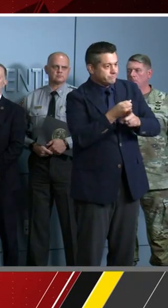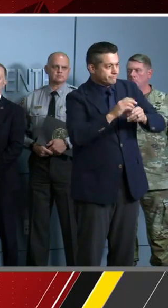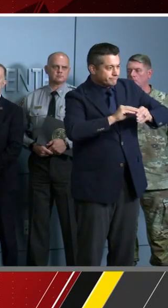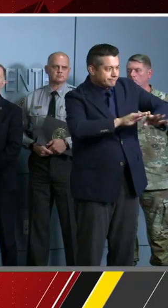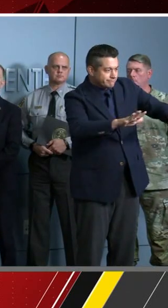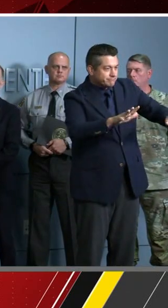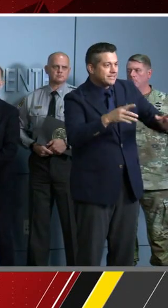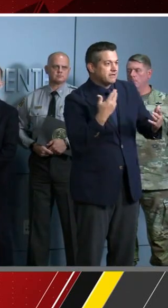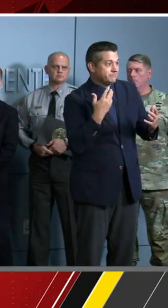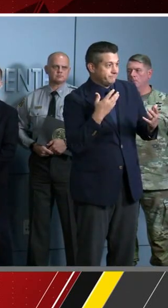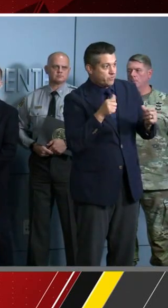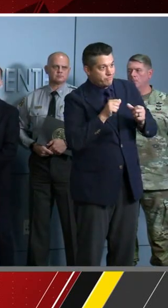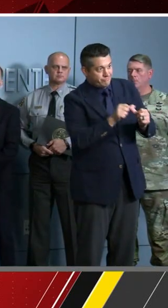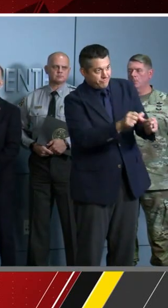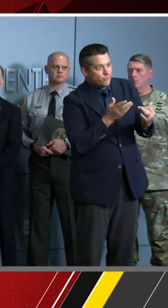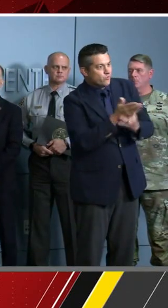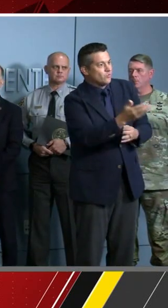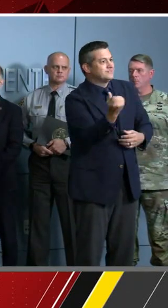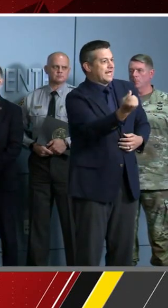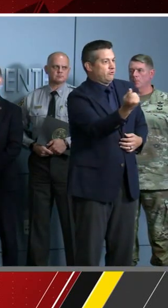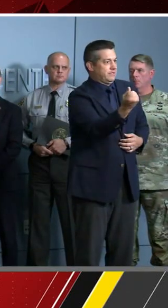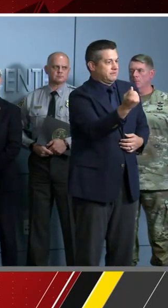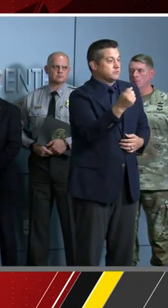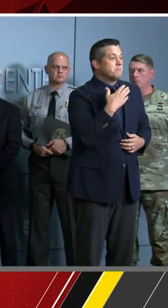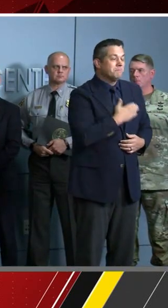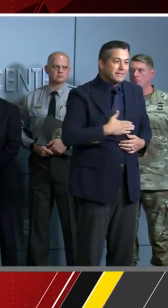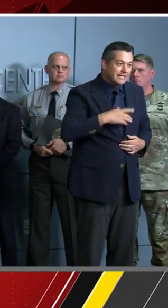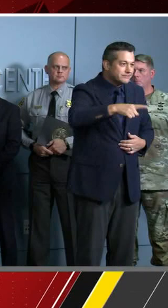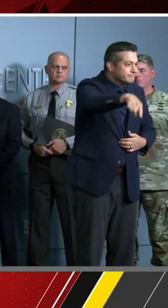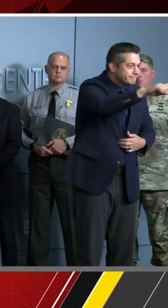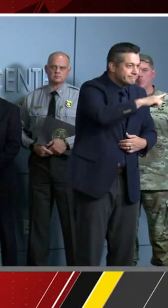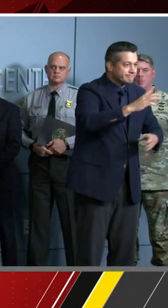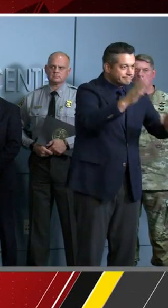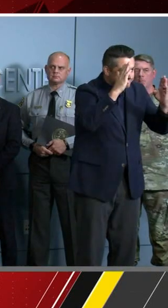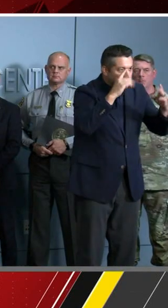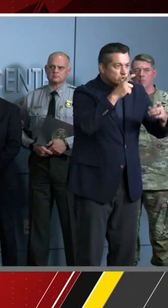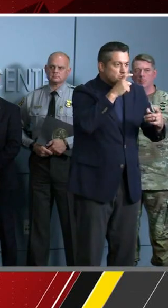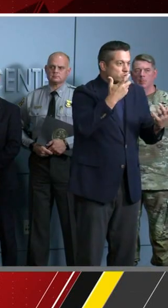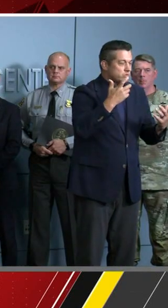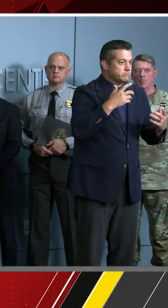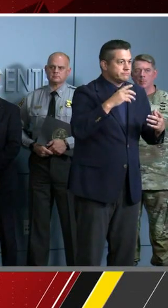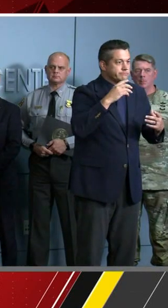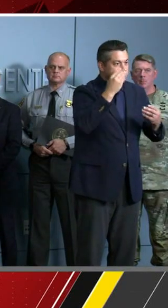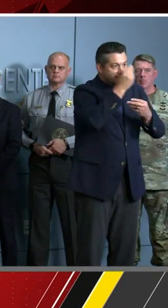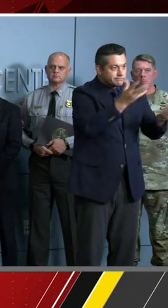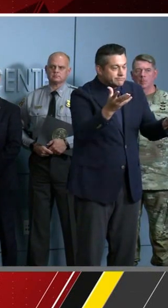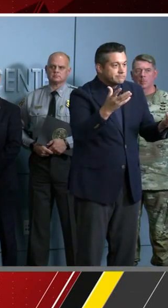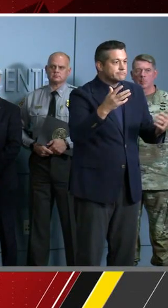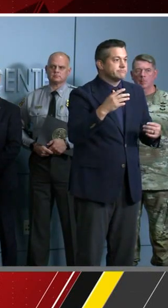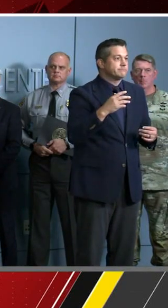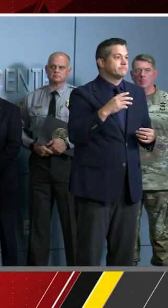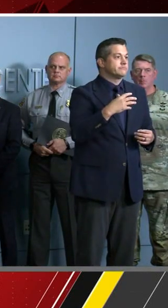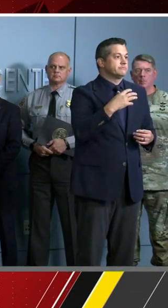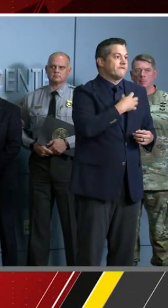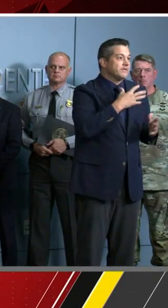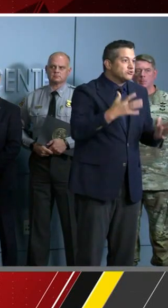people to listen to local officials and make sure you have